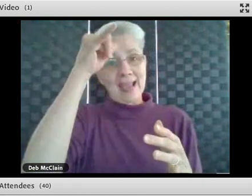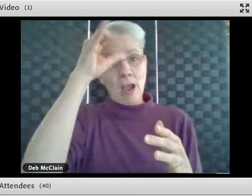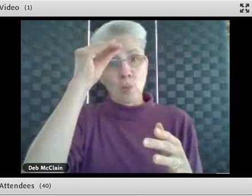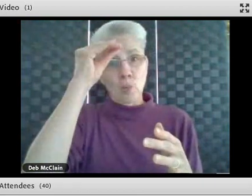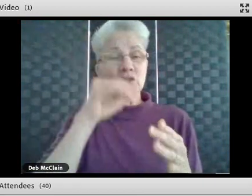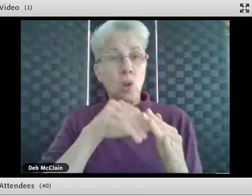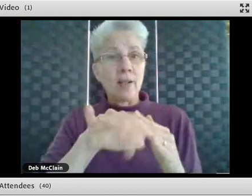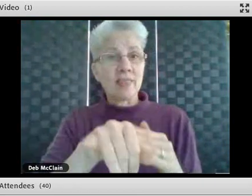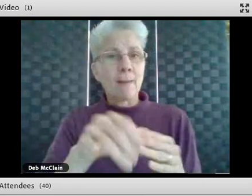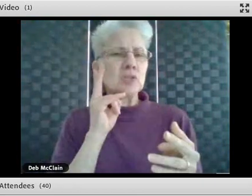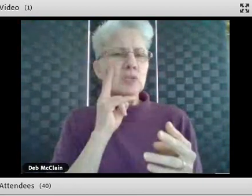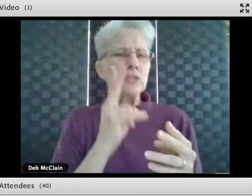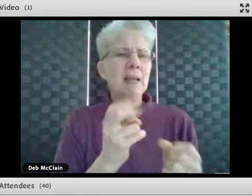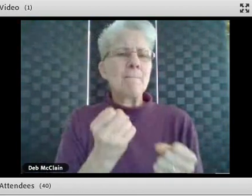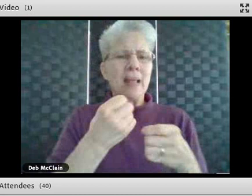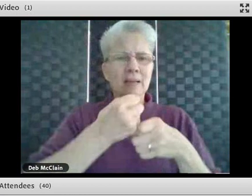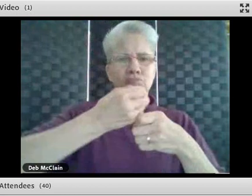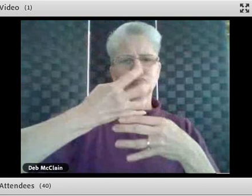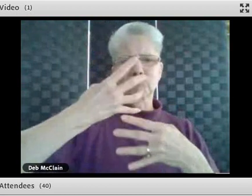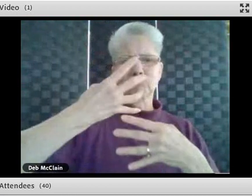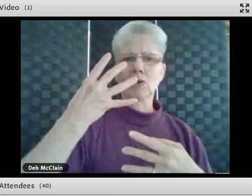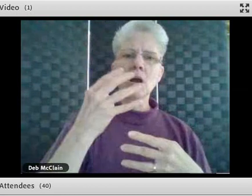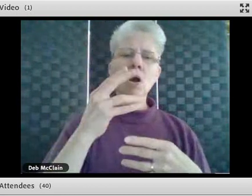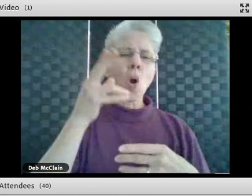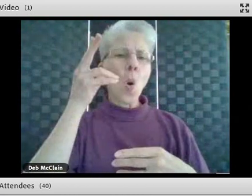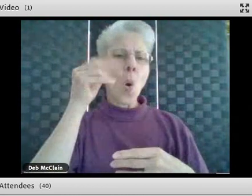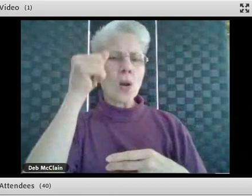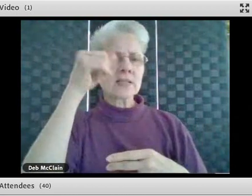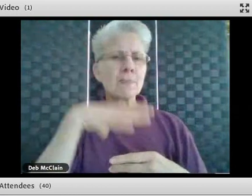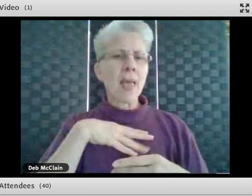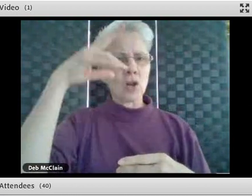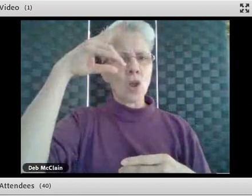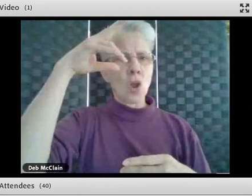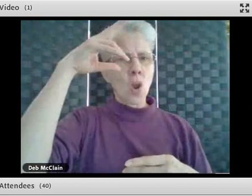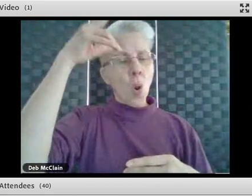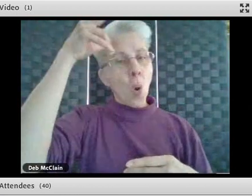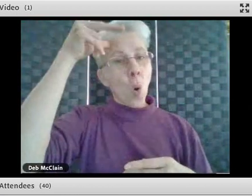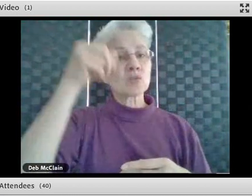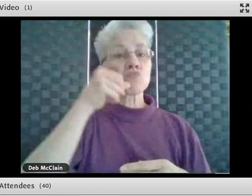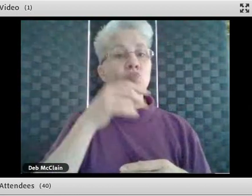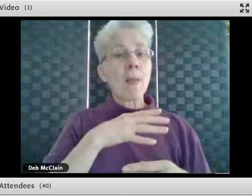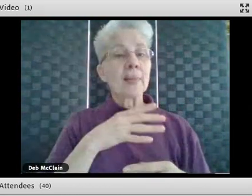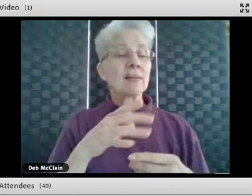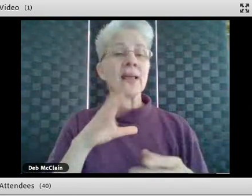But you can see here there's many different types of horsemen and horsewomen, including people who don't really ride horses,